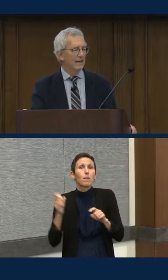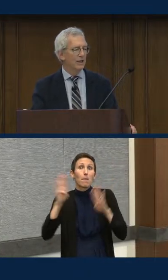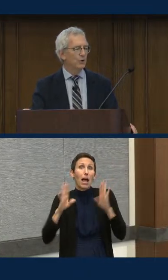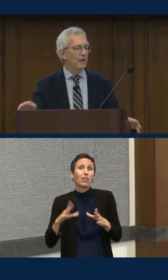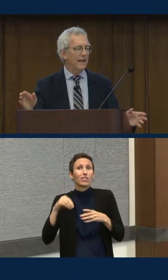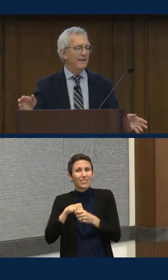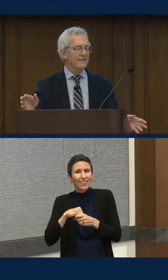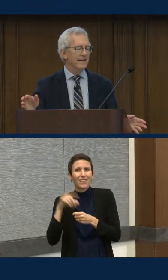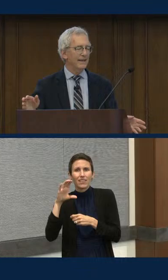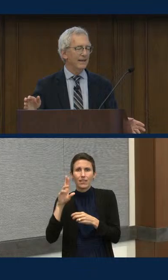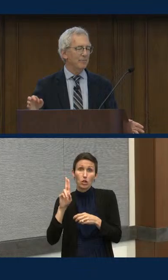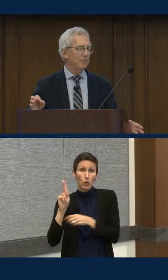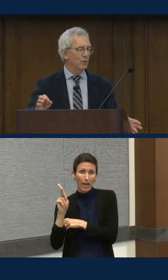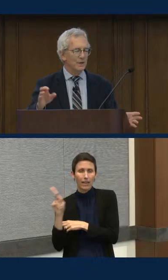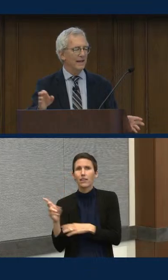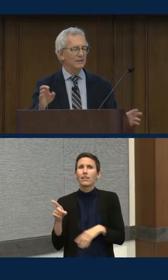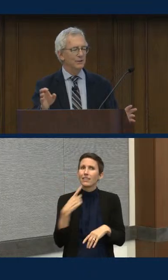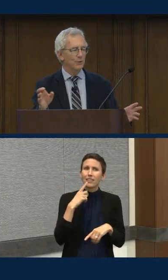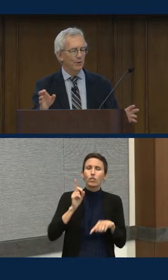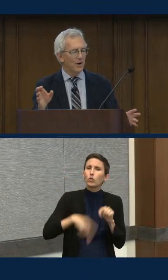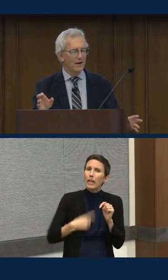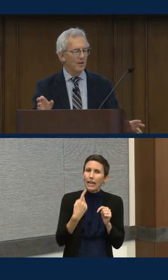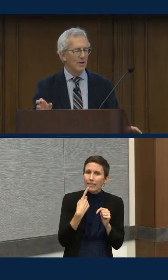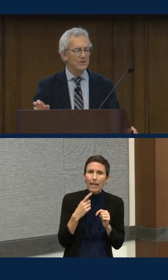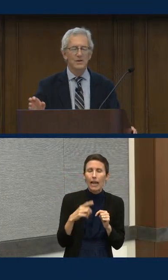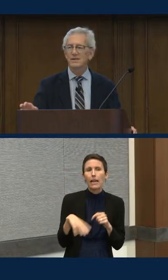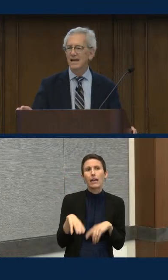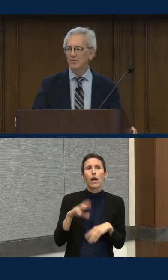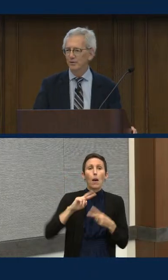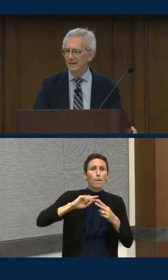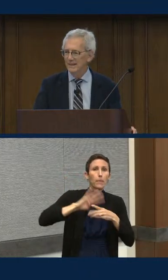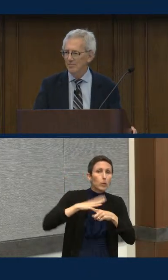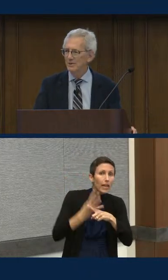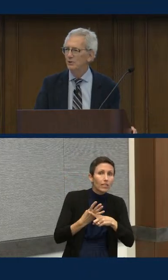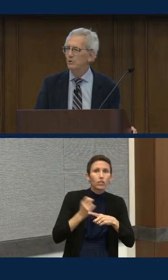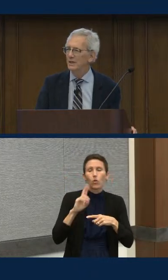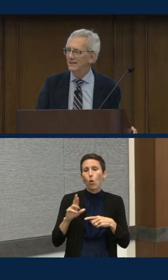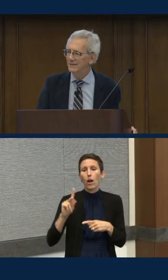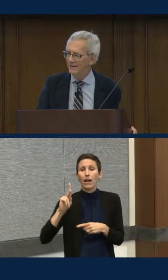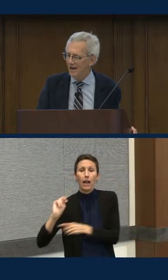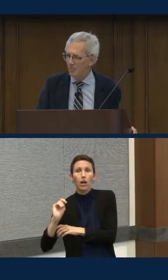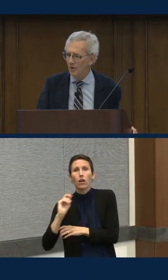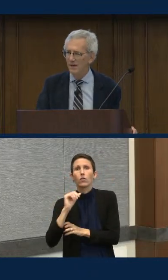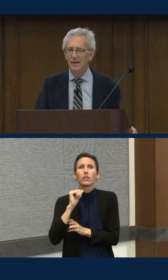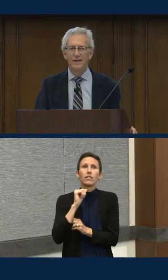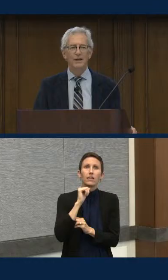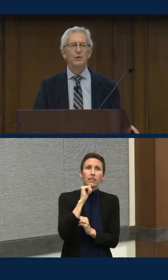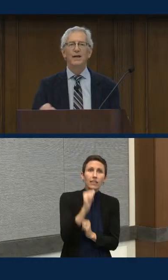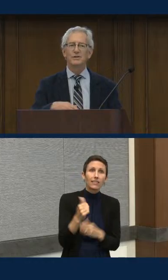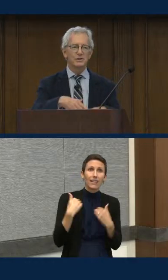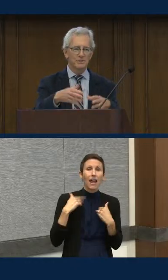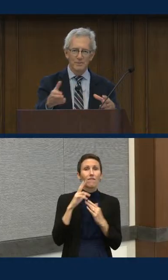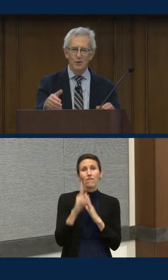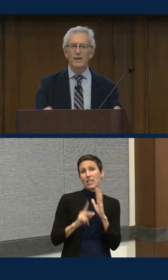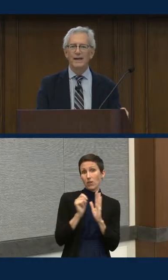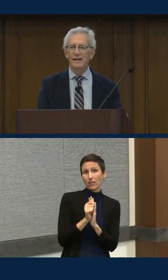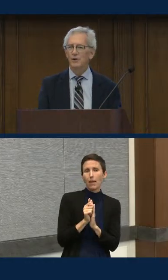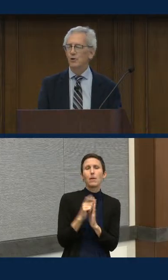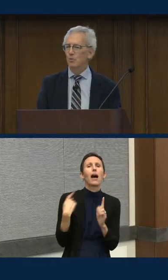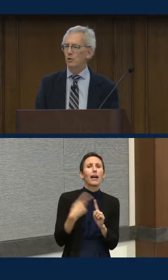Who said you can't say a mutation or knock out mouse does not have it until you go to the